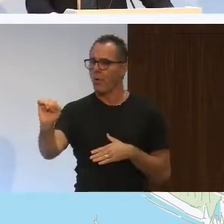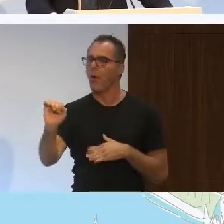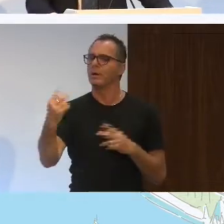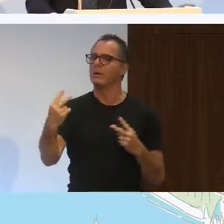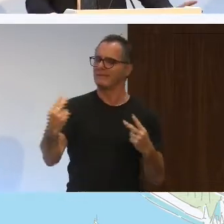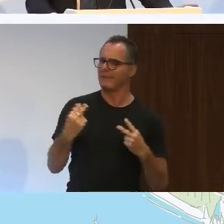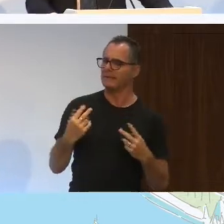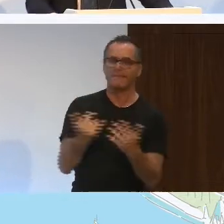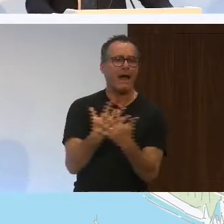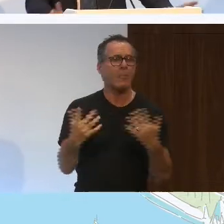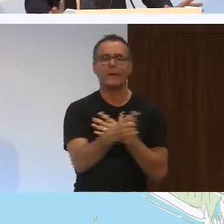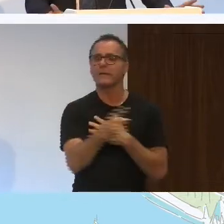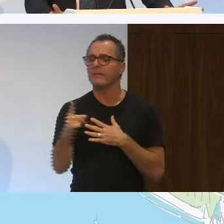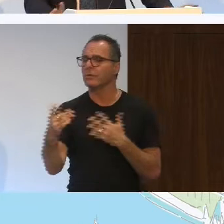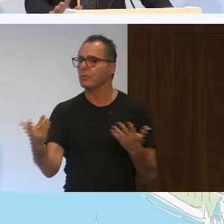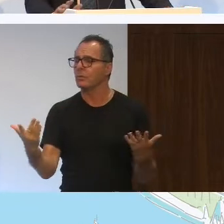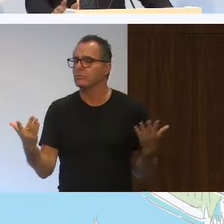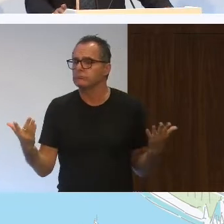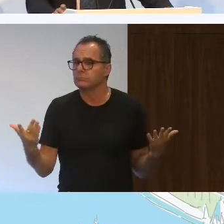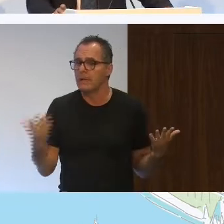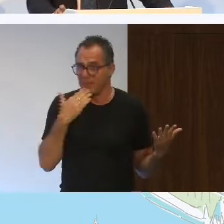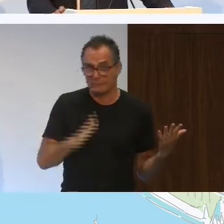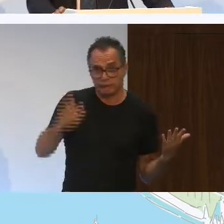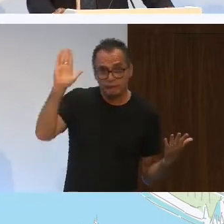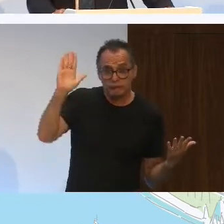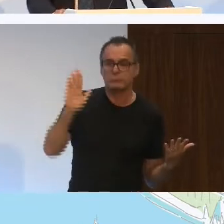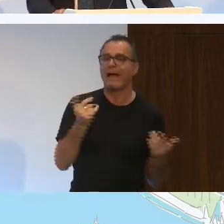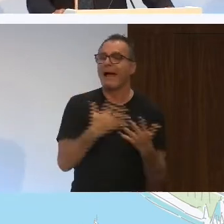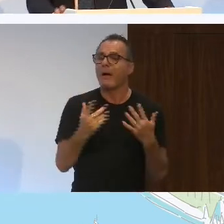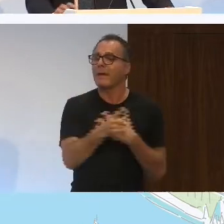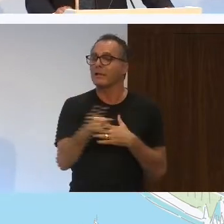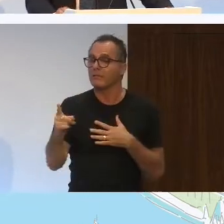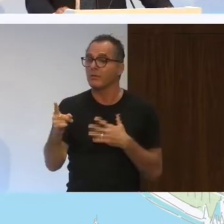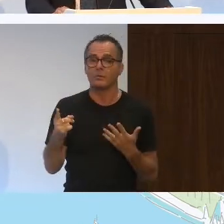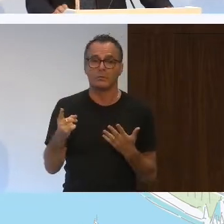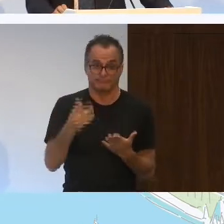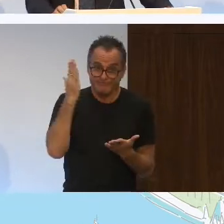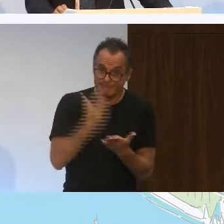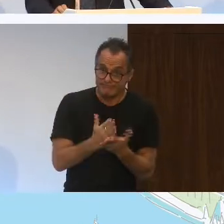how many of you, if you can just please raise your hands, how many of you have actually heard of the term